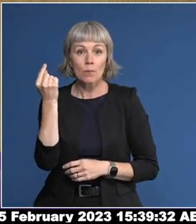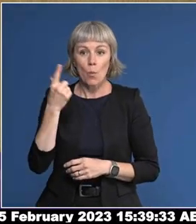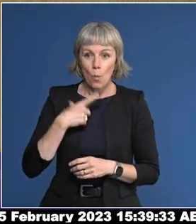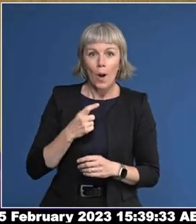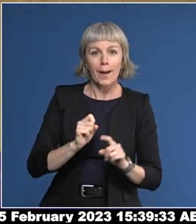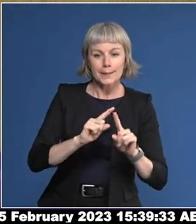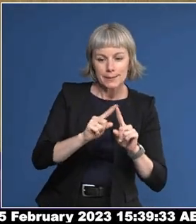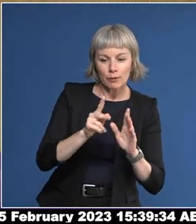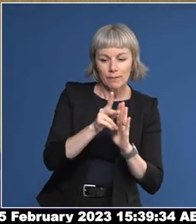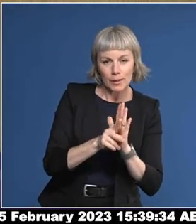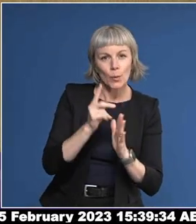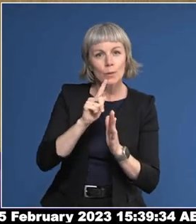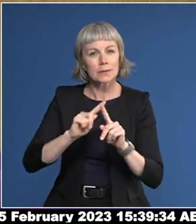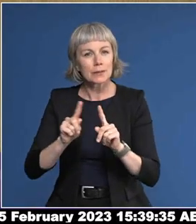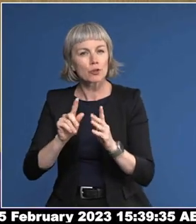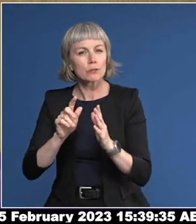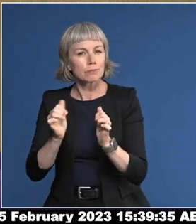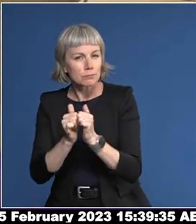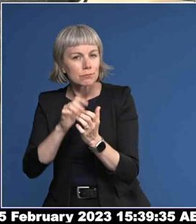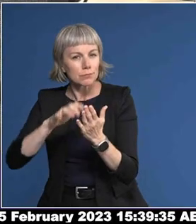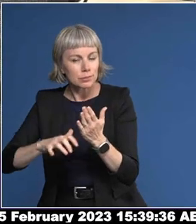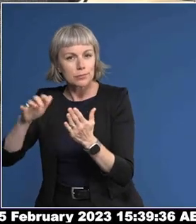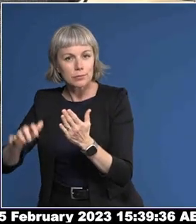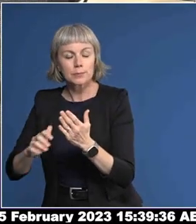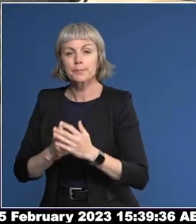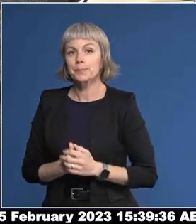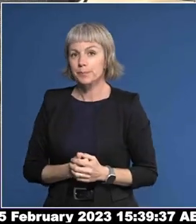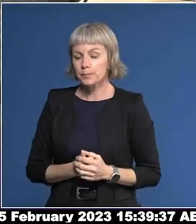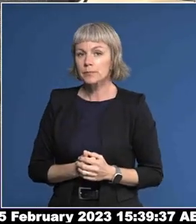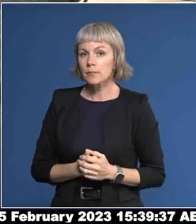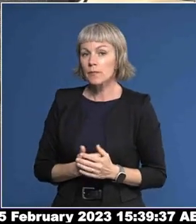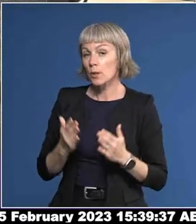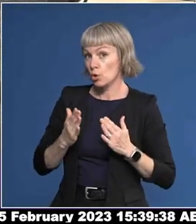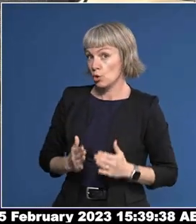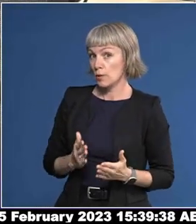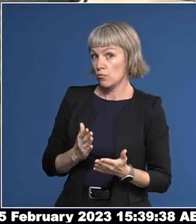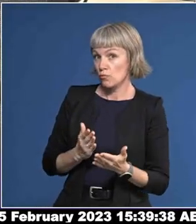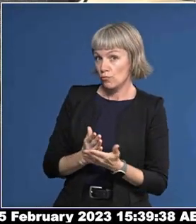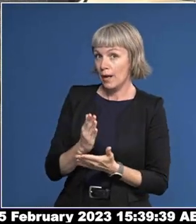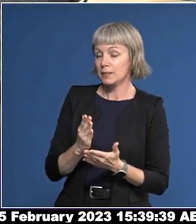As with the human rights training, the Zero Tolerance Initiative is available online for free?